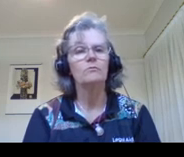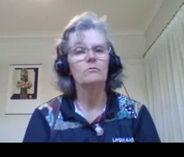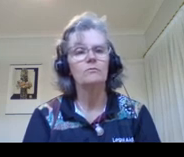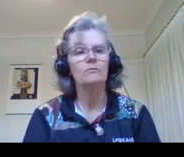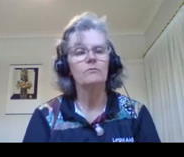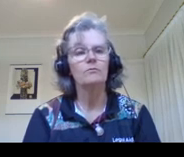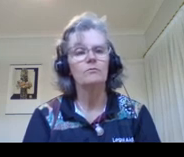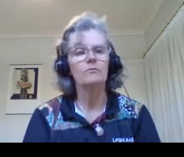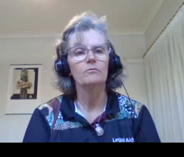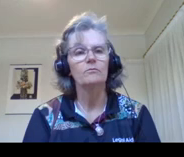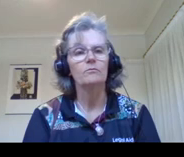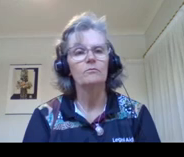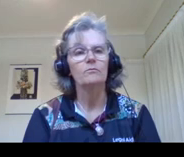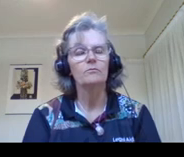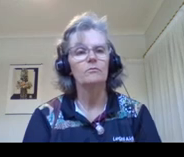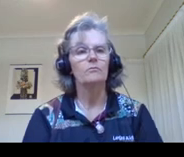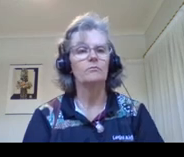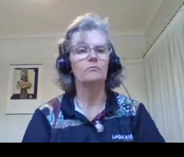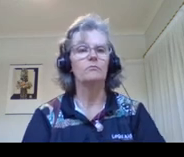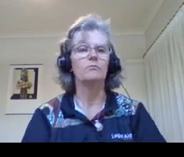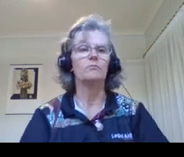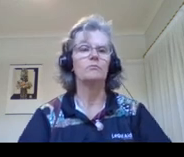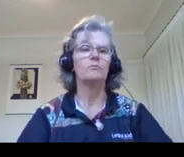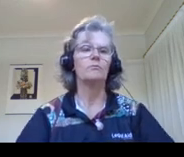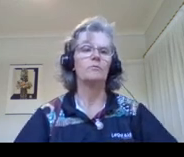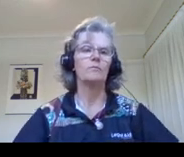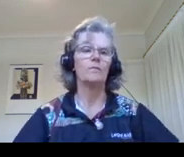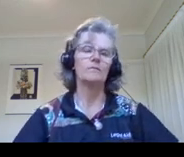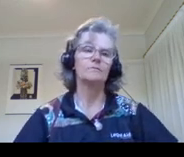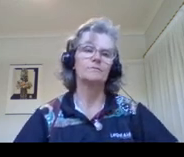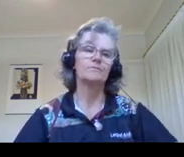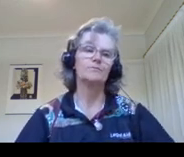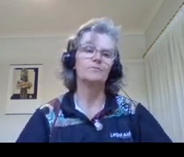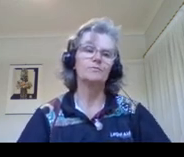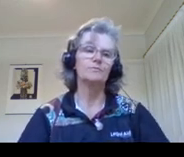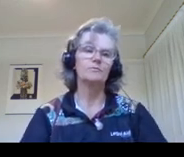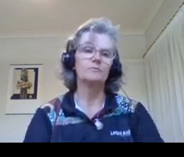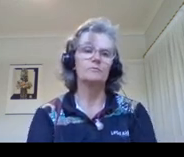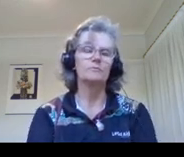but that's pretty much the limitation to what is happening within NSW and perhaps